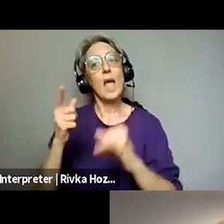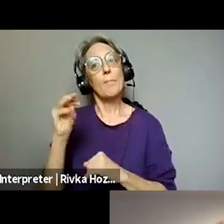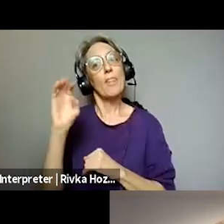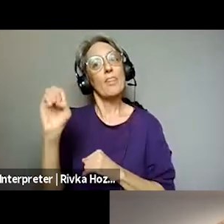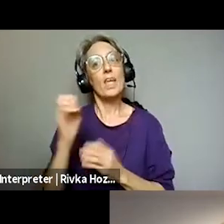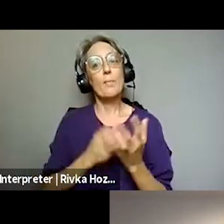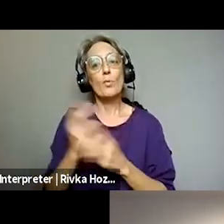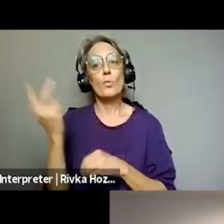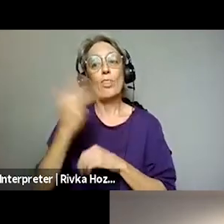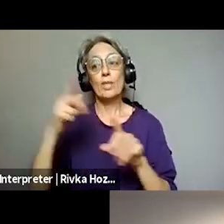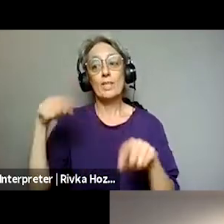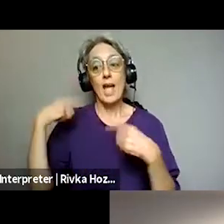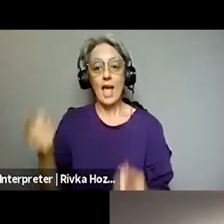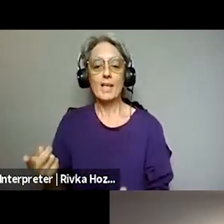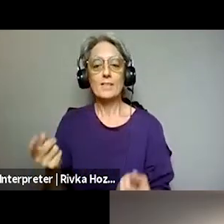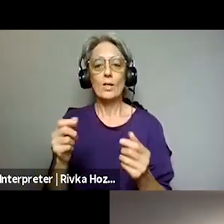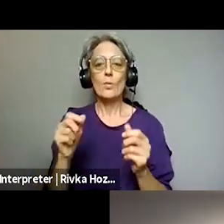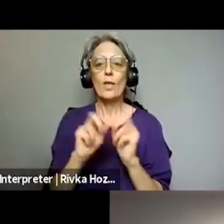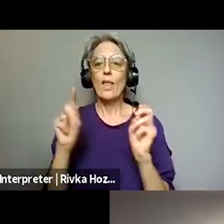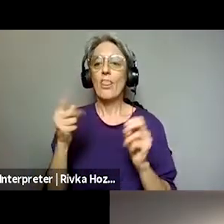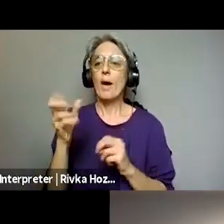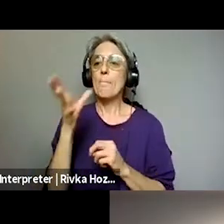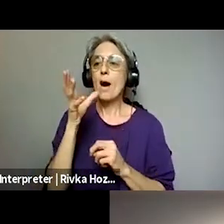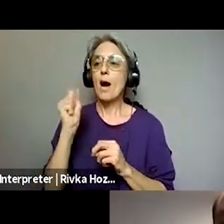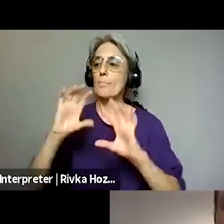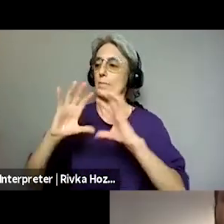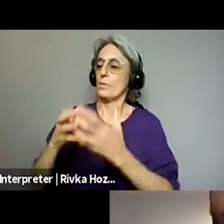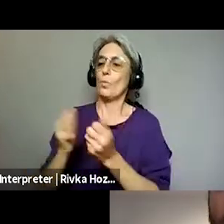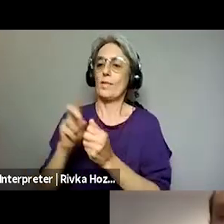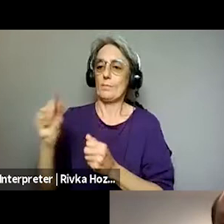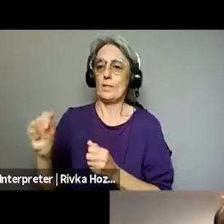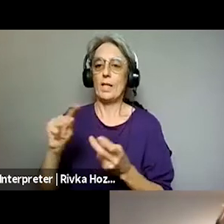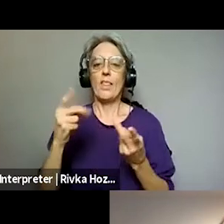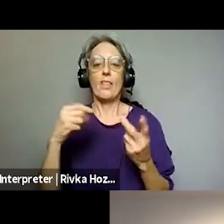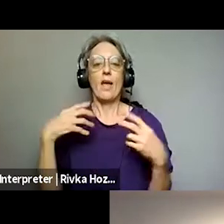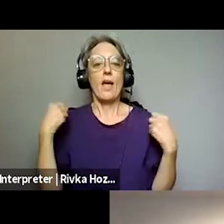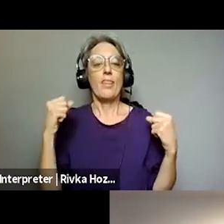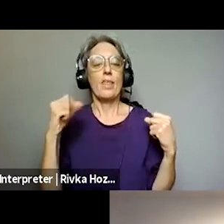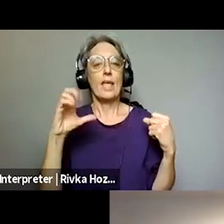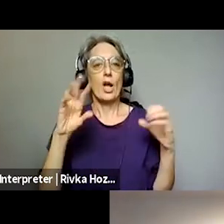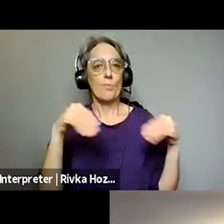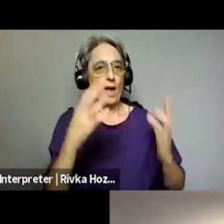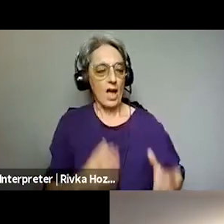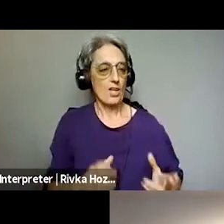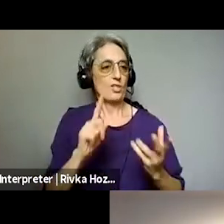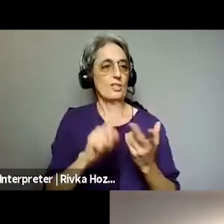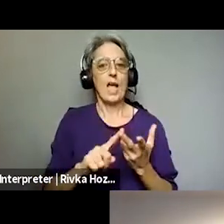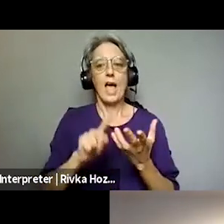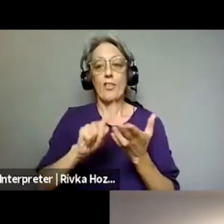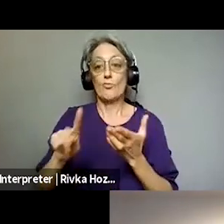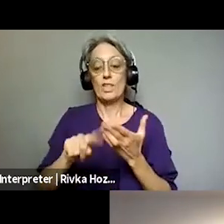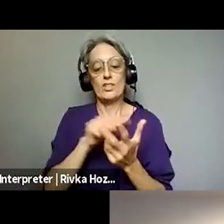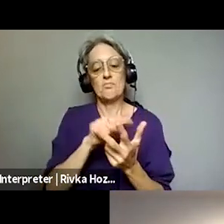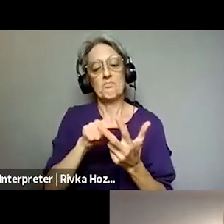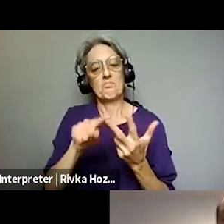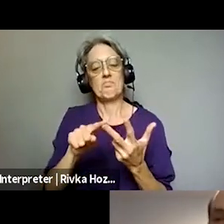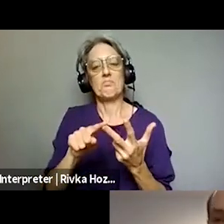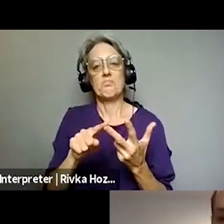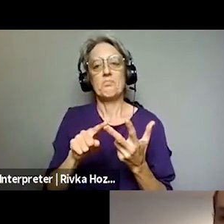with the moms with disabilities, the health care providers and with the research and so I think